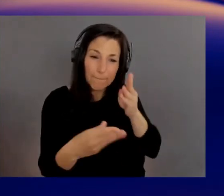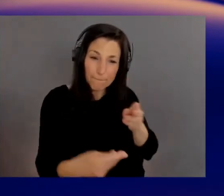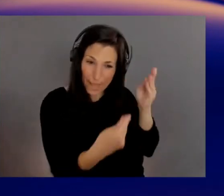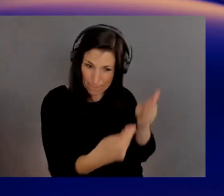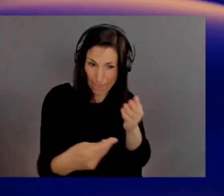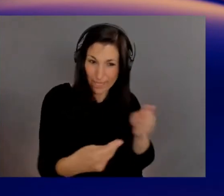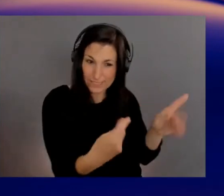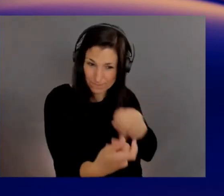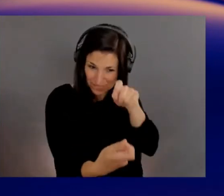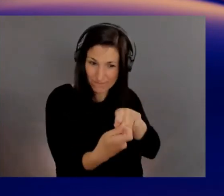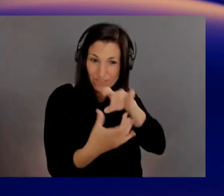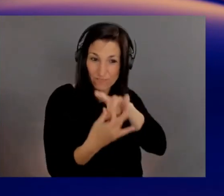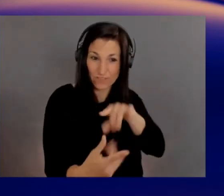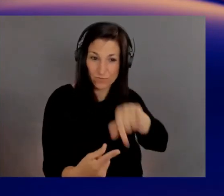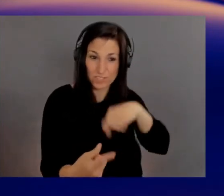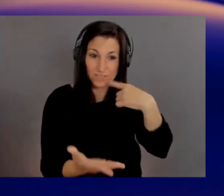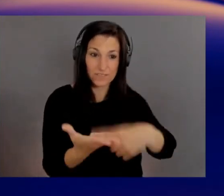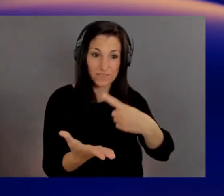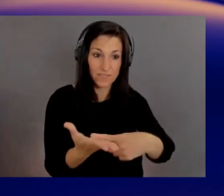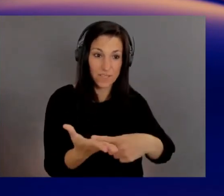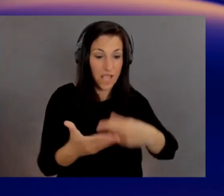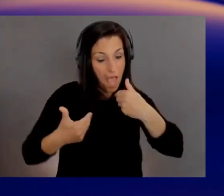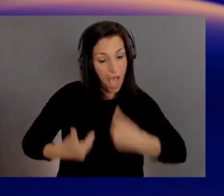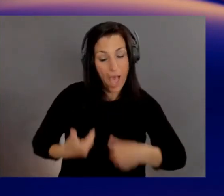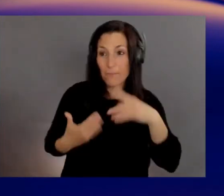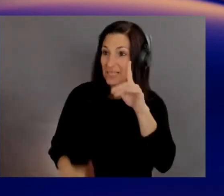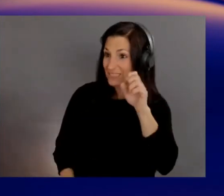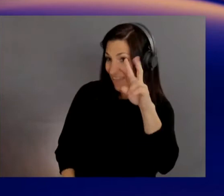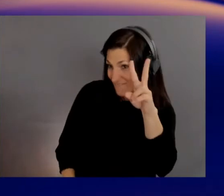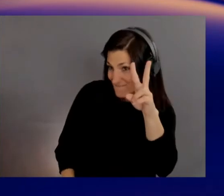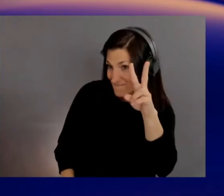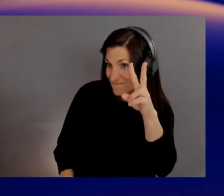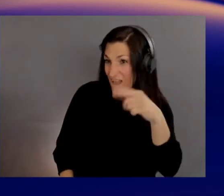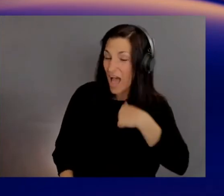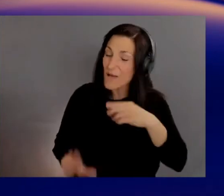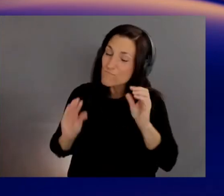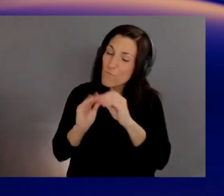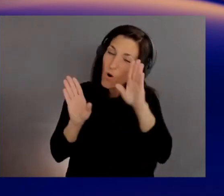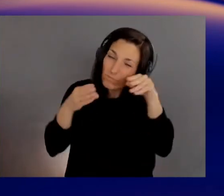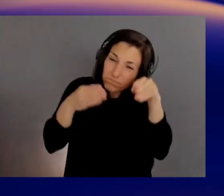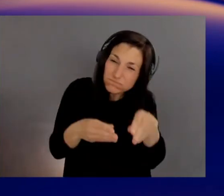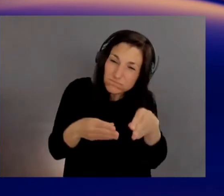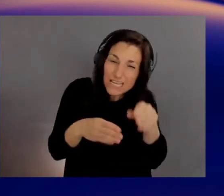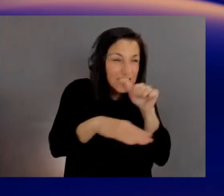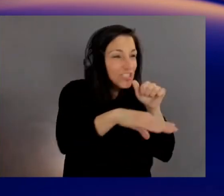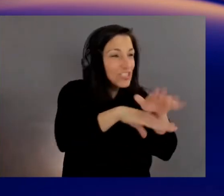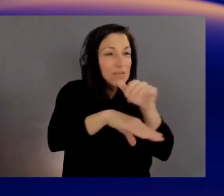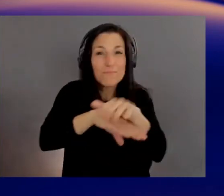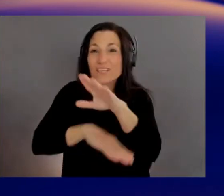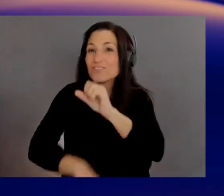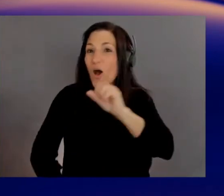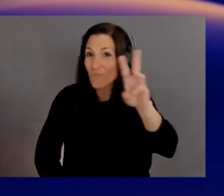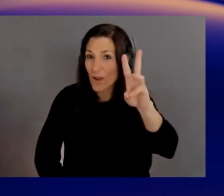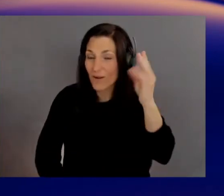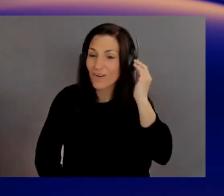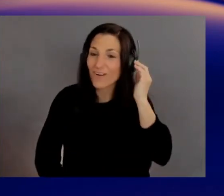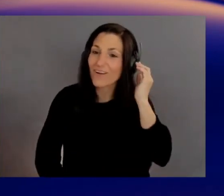I'm a dev. I'm more centric on, you know, shipping software. I know what a CICD pipeline is.